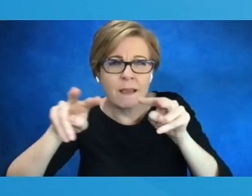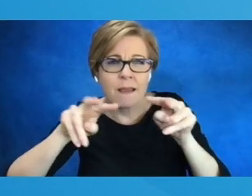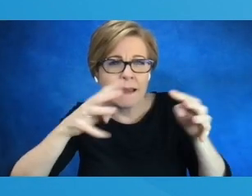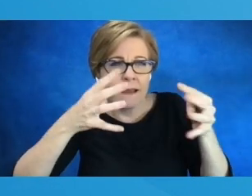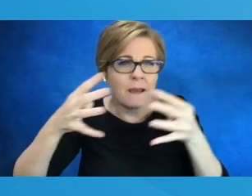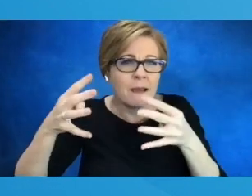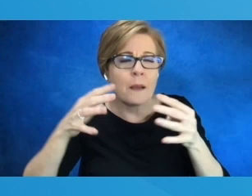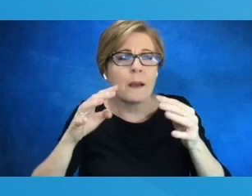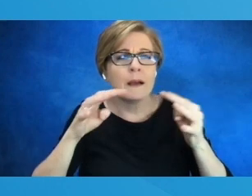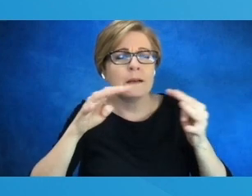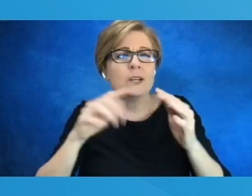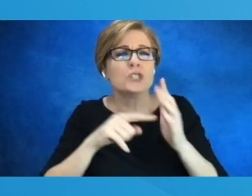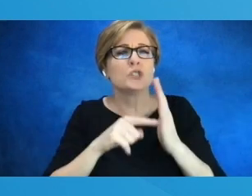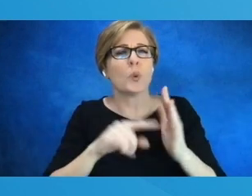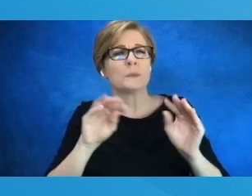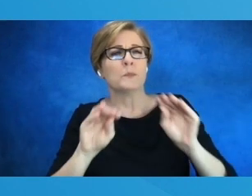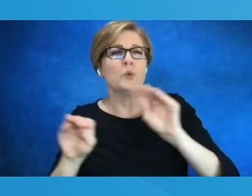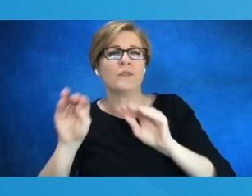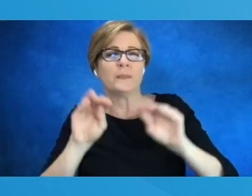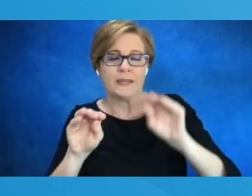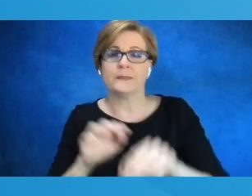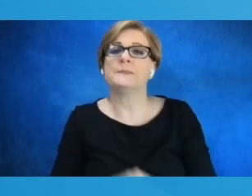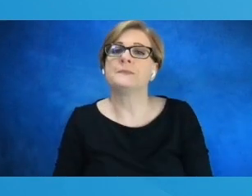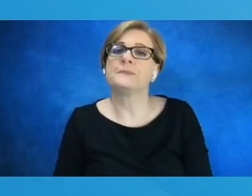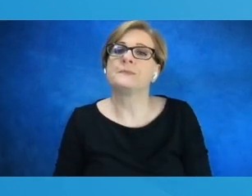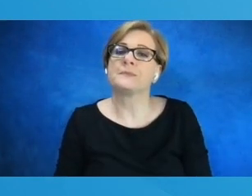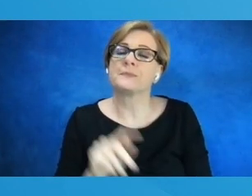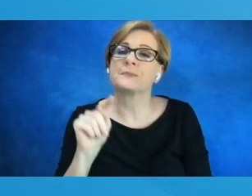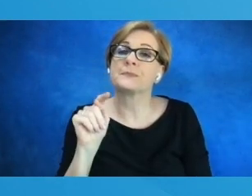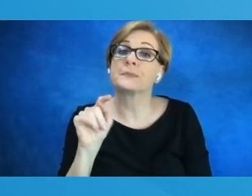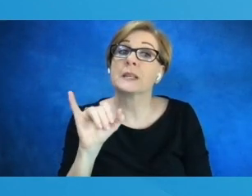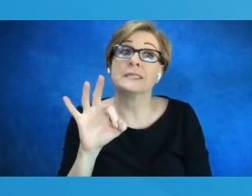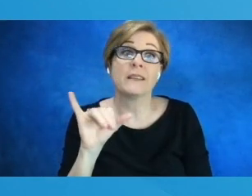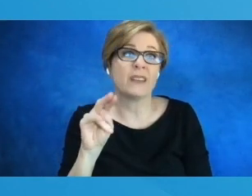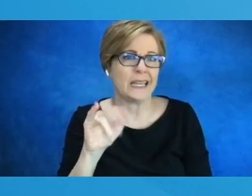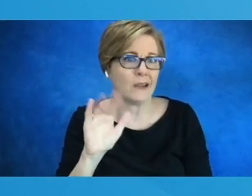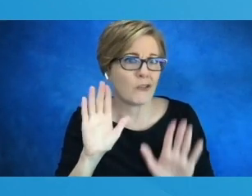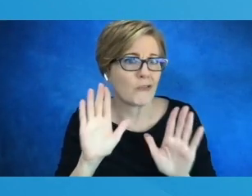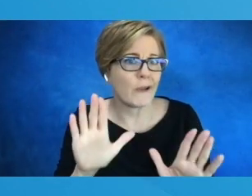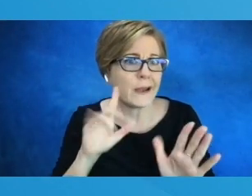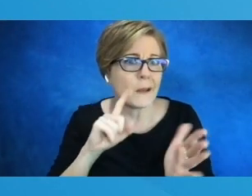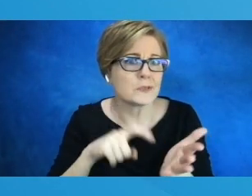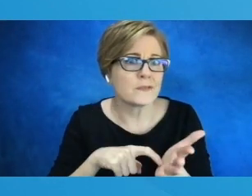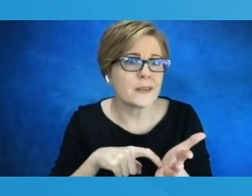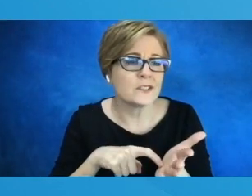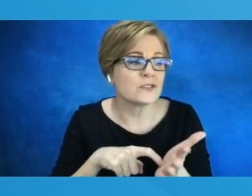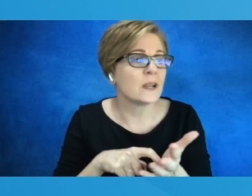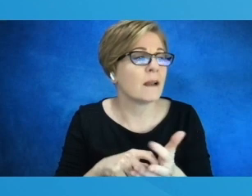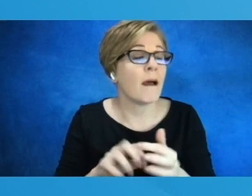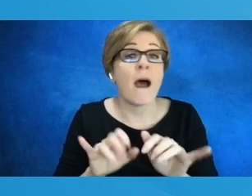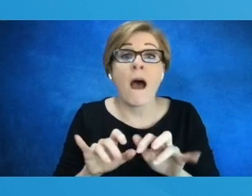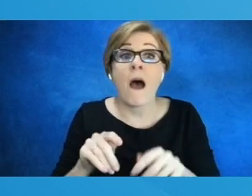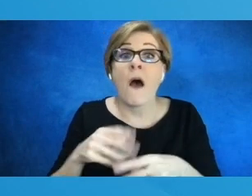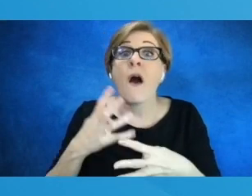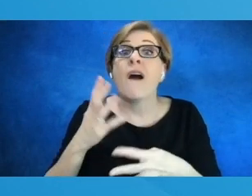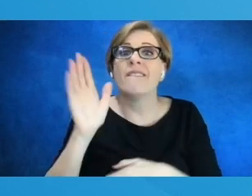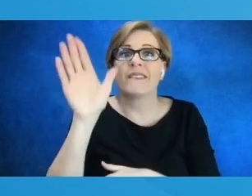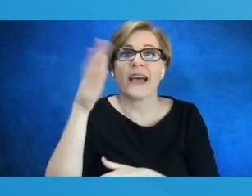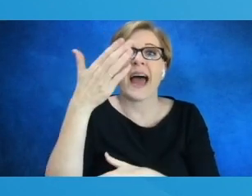I'm gonna do one or two more and then we'll move to the next question. The presence of the flag. Yes. Interesting.